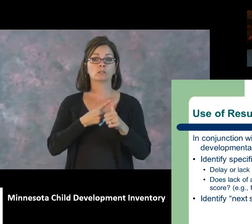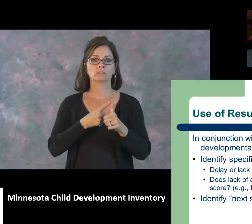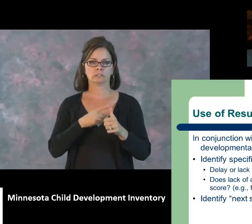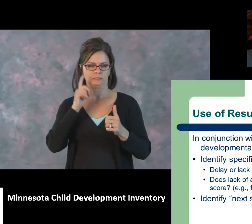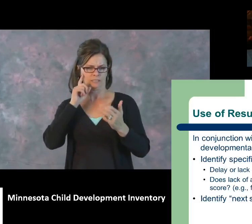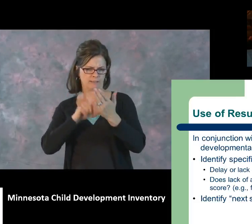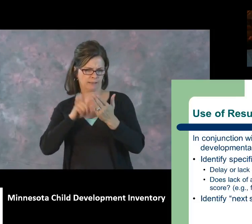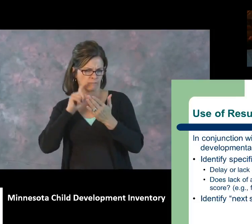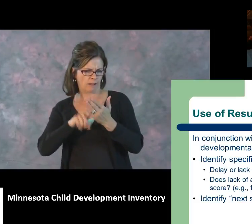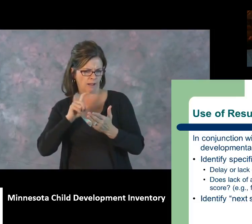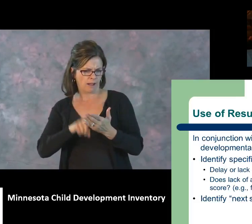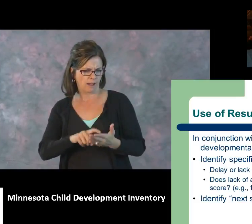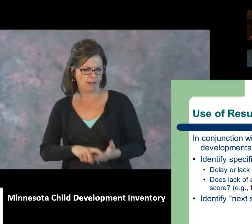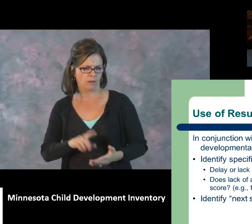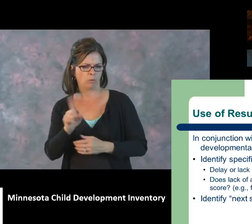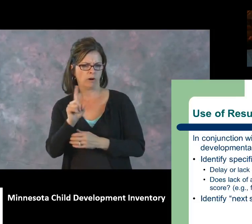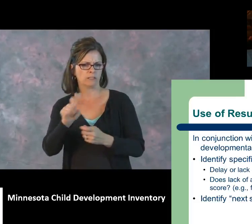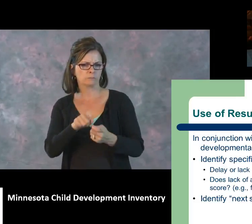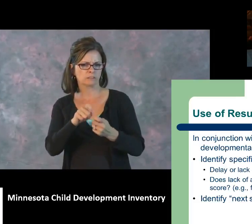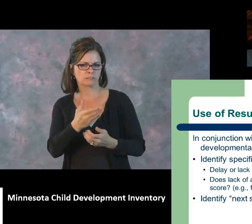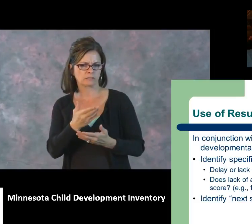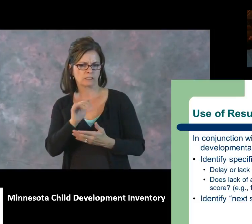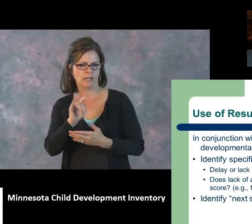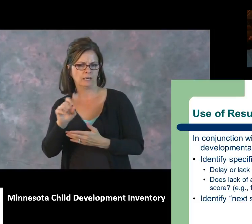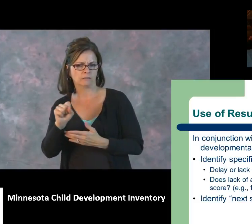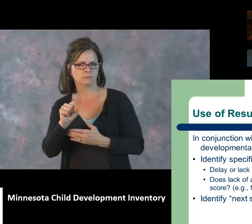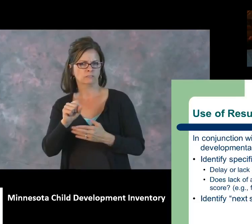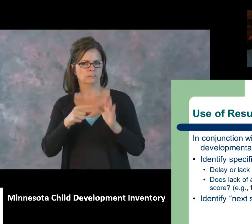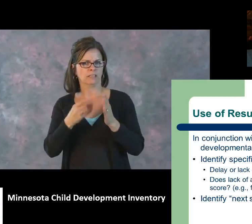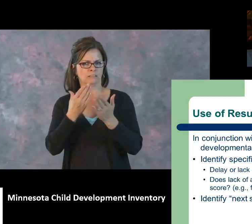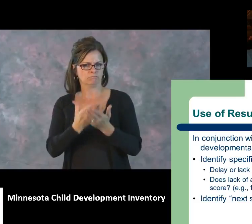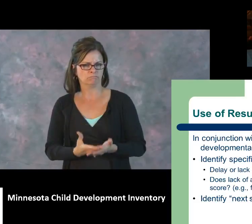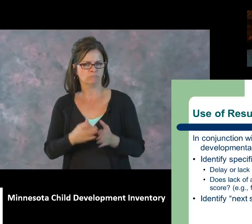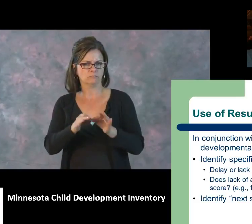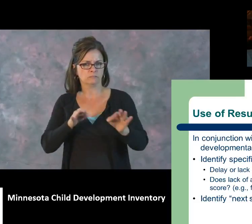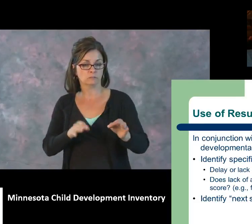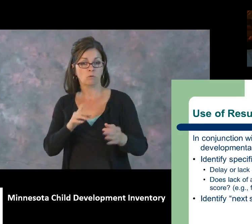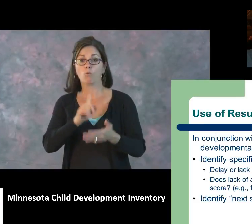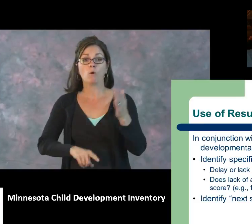where the child is showing delay? What items on that list is the child not doing,